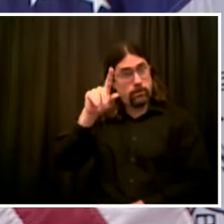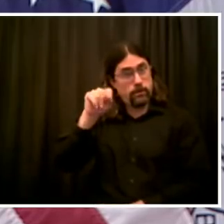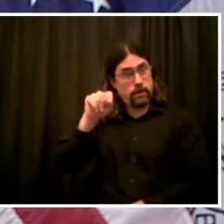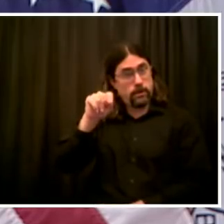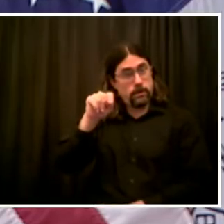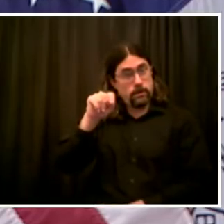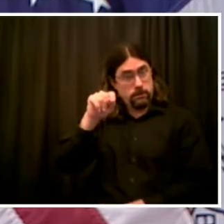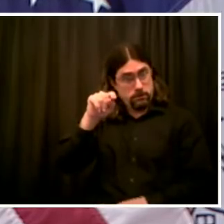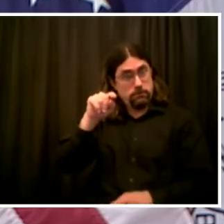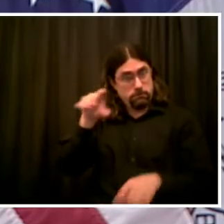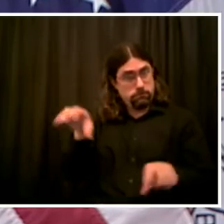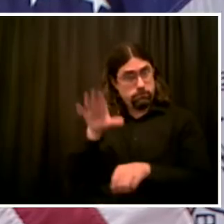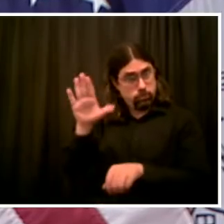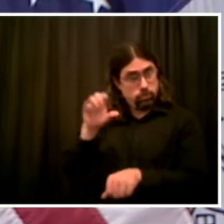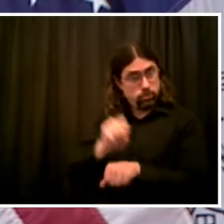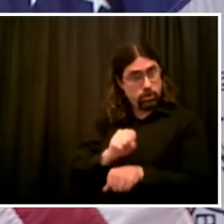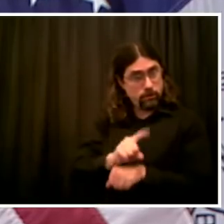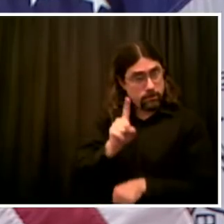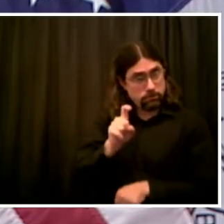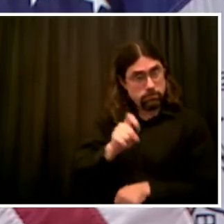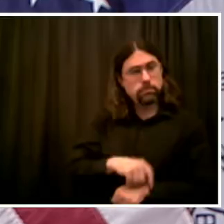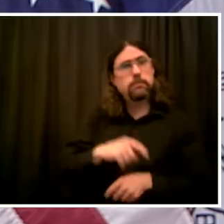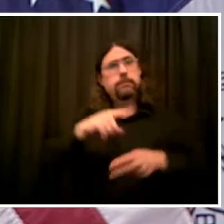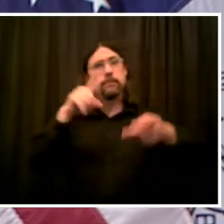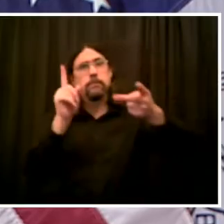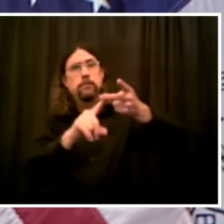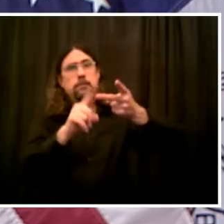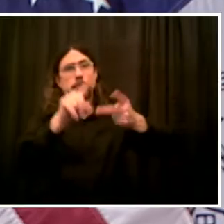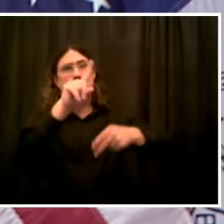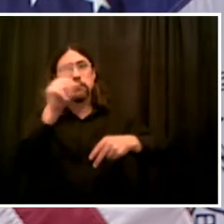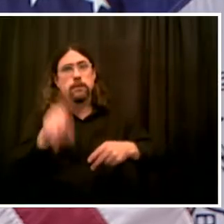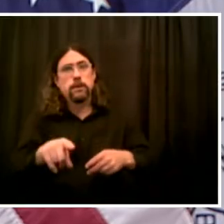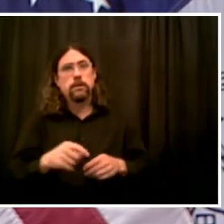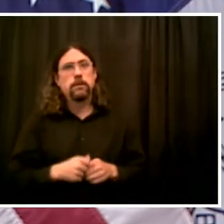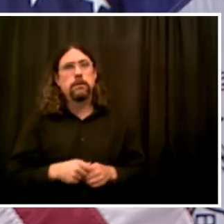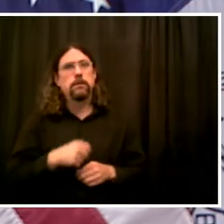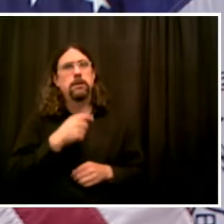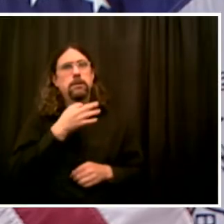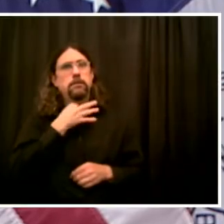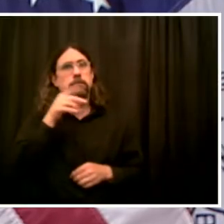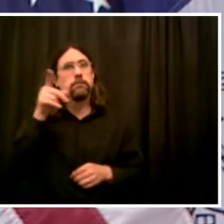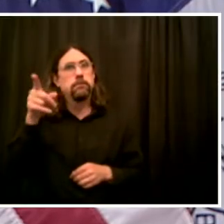TESTIFYI ANGTHE T CI CTYOUNCIL BUDGET HEARING TODAY. THEY HAVE REPORTEDLY